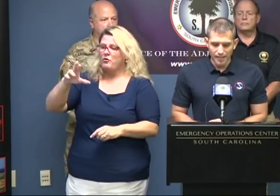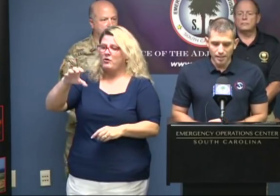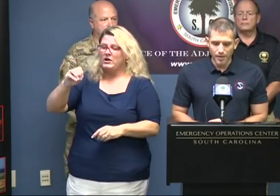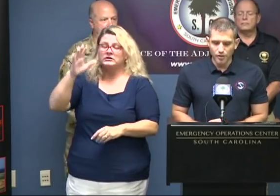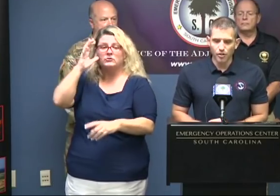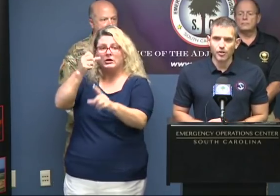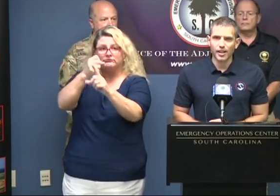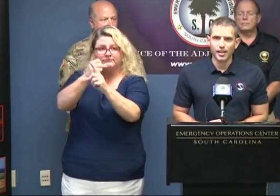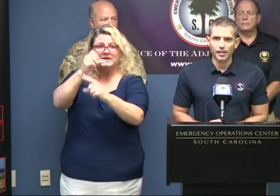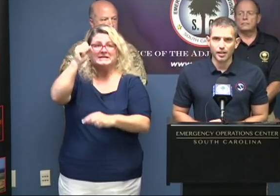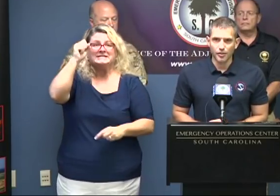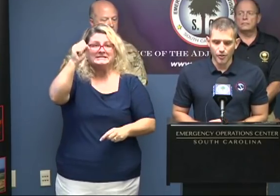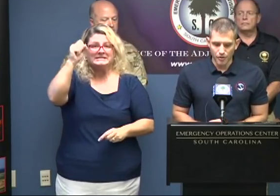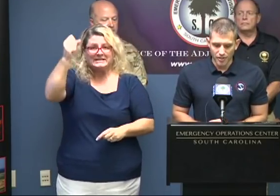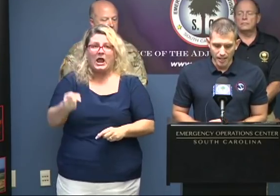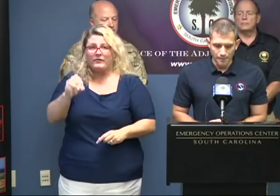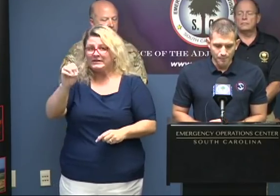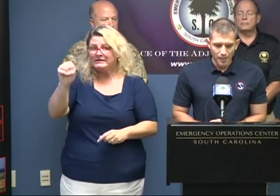as a major hurricane on Thursday.